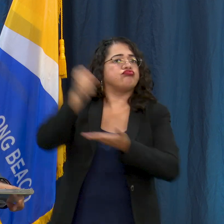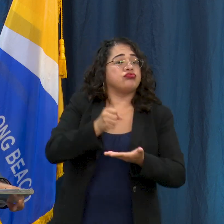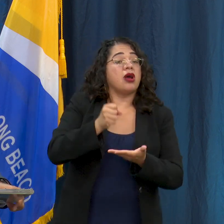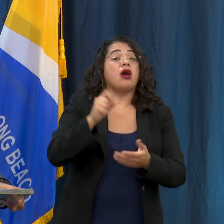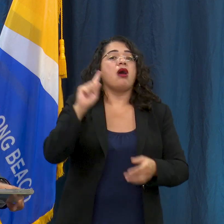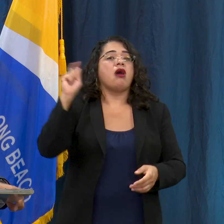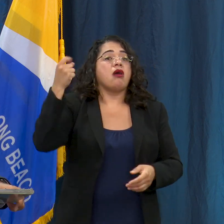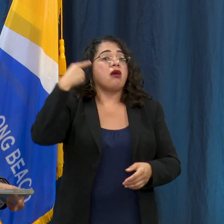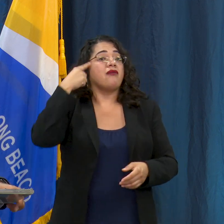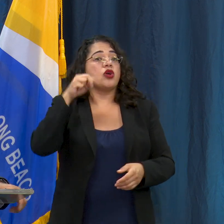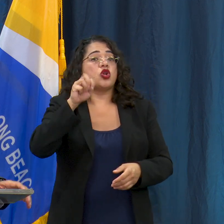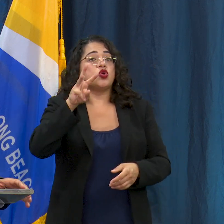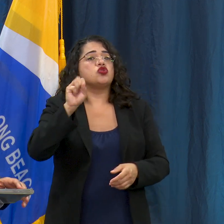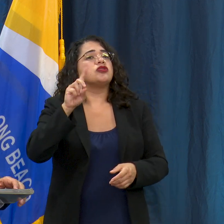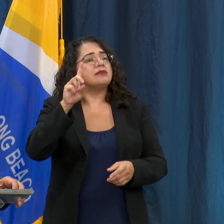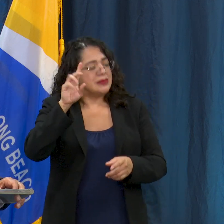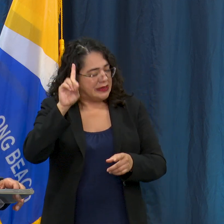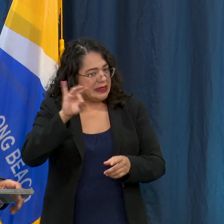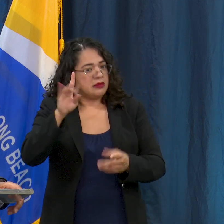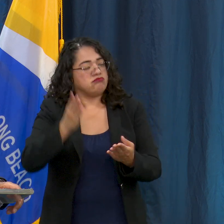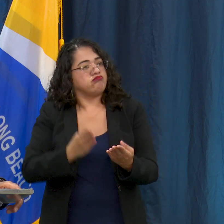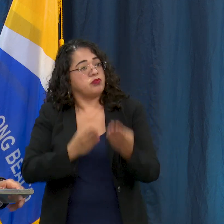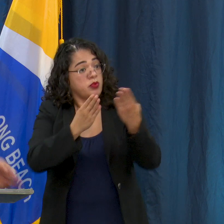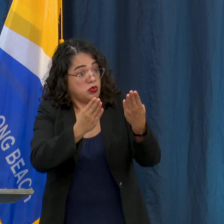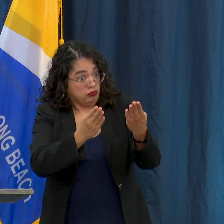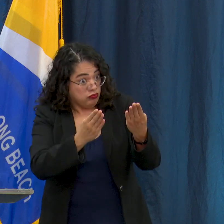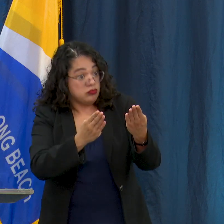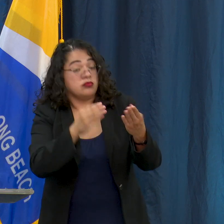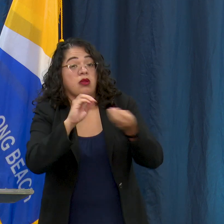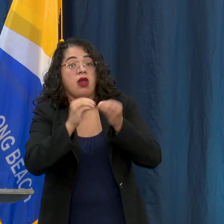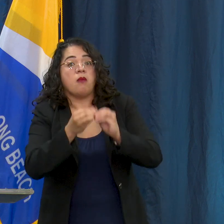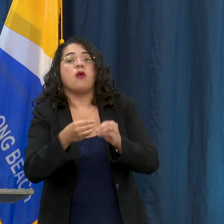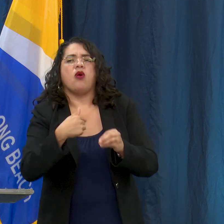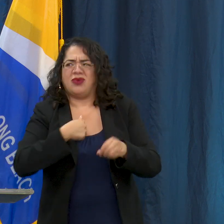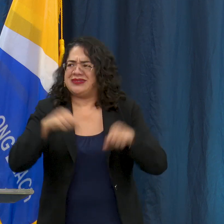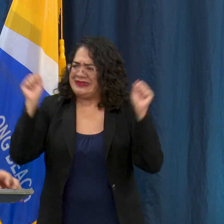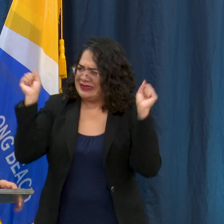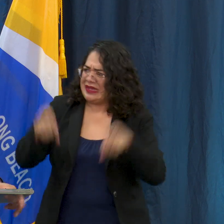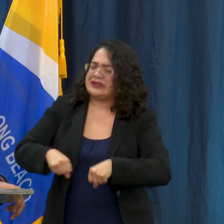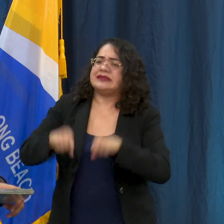to thank Governor Newsom directly for working with me and our team on this